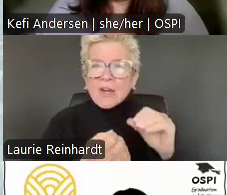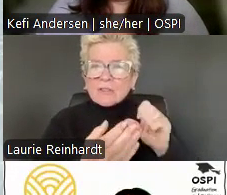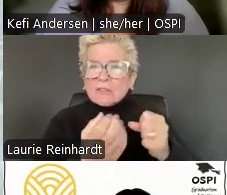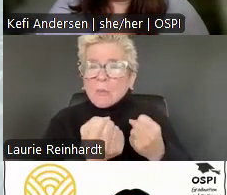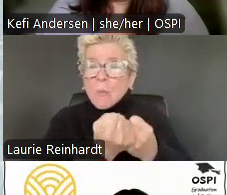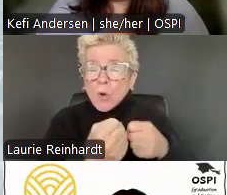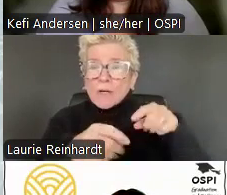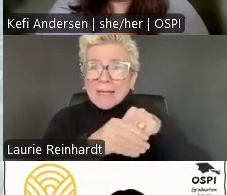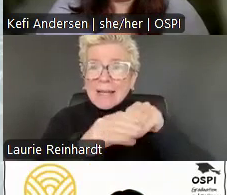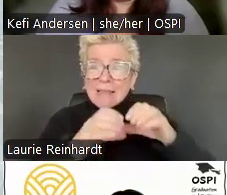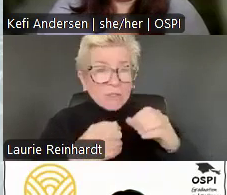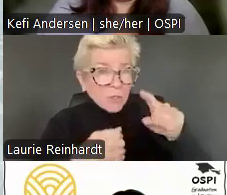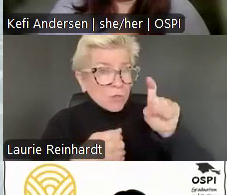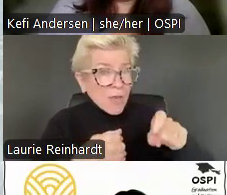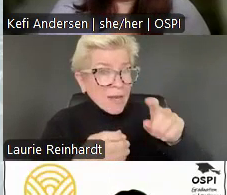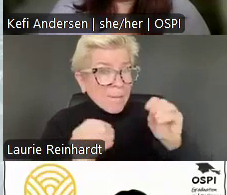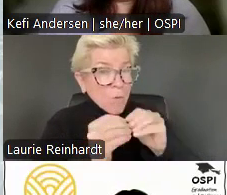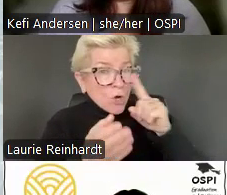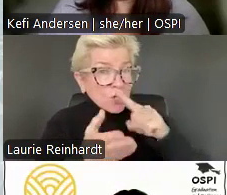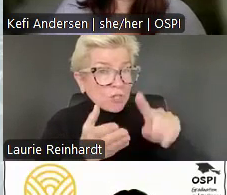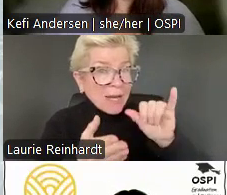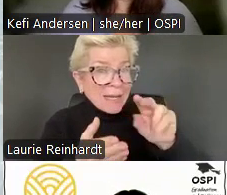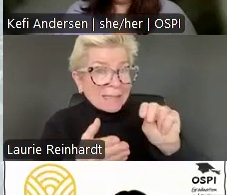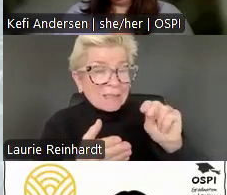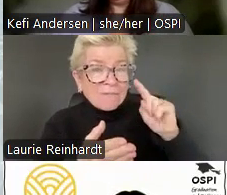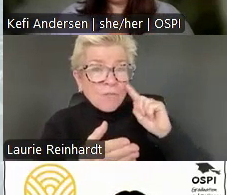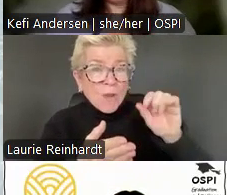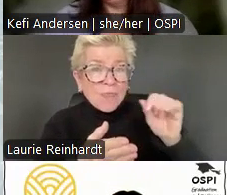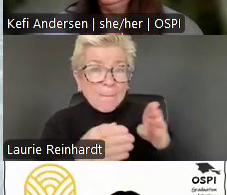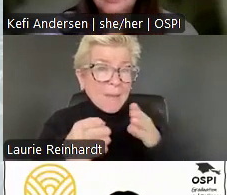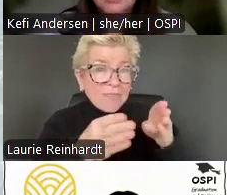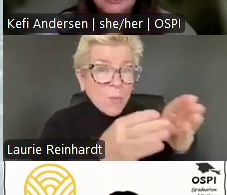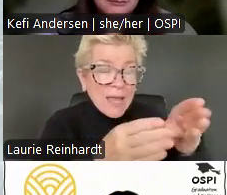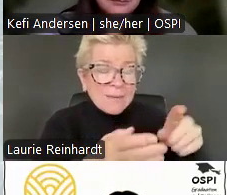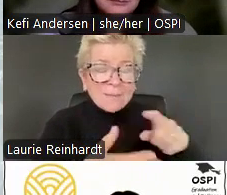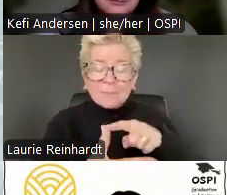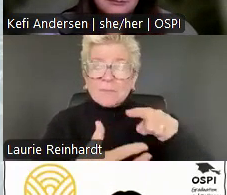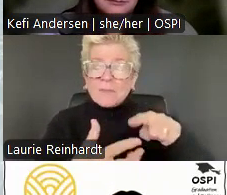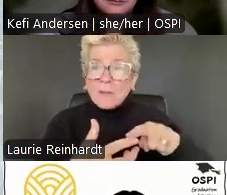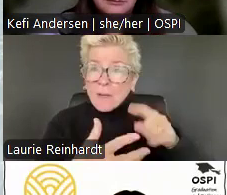check-ins for the pathway that they've selected? Are some of those strategies